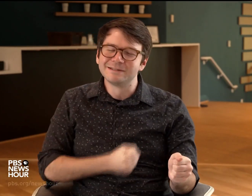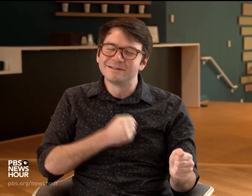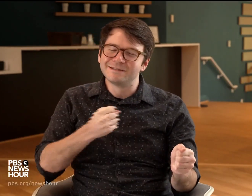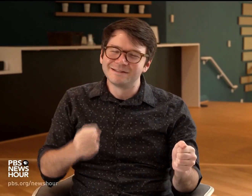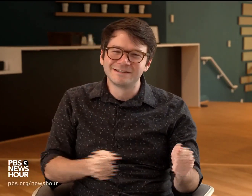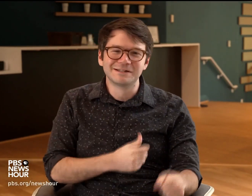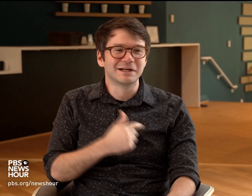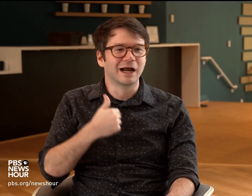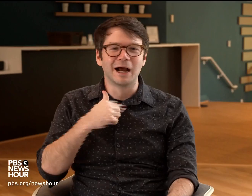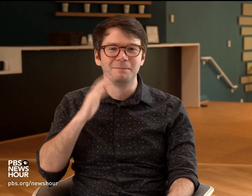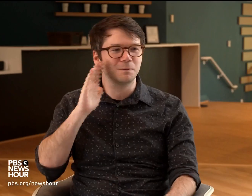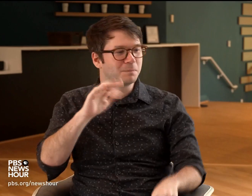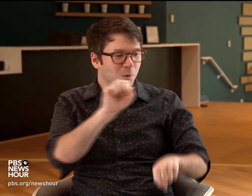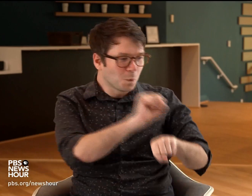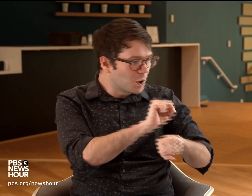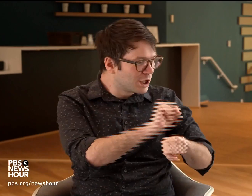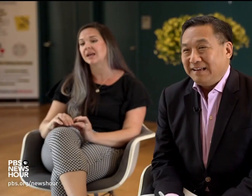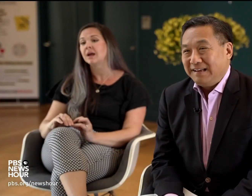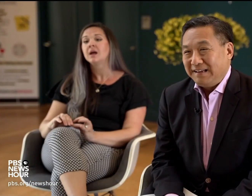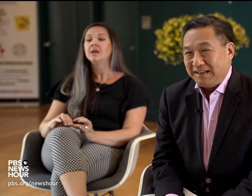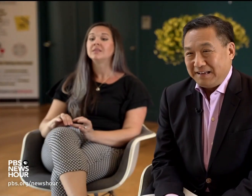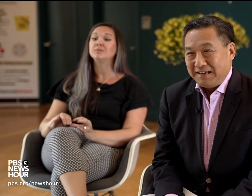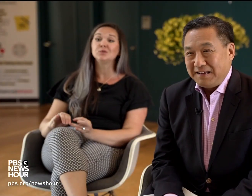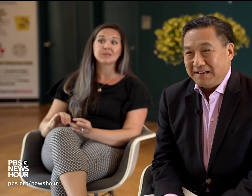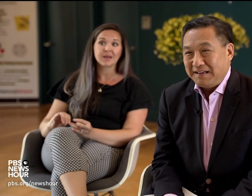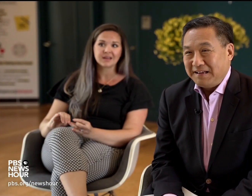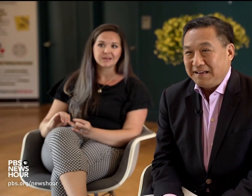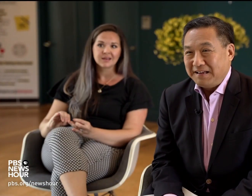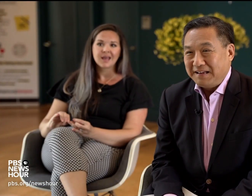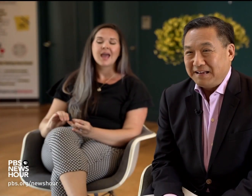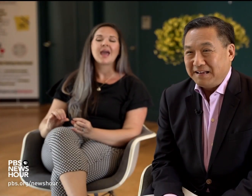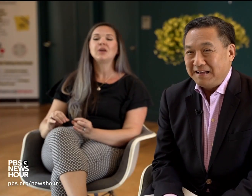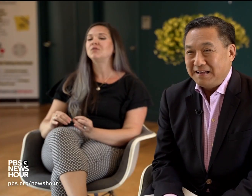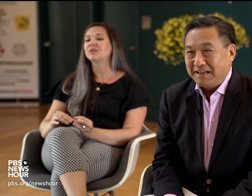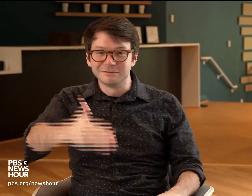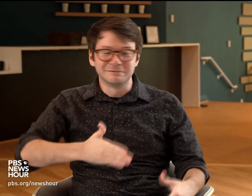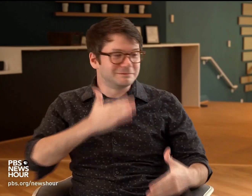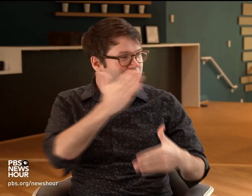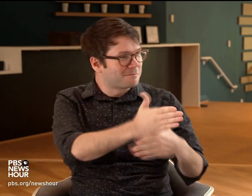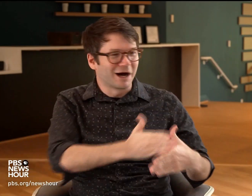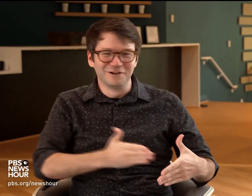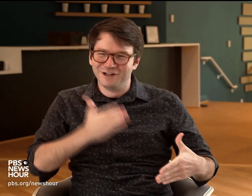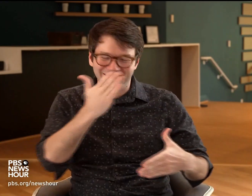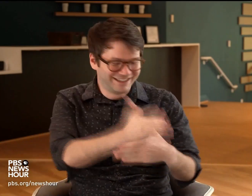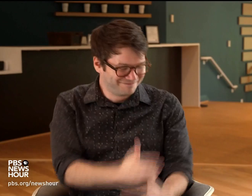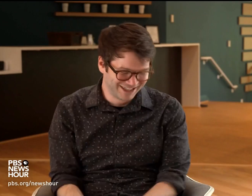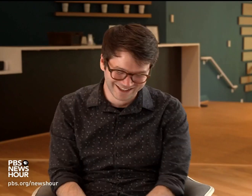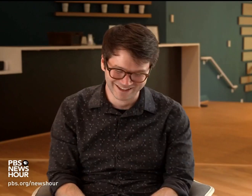to convince him Hey, hey, hey. The music man. Hey, don't forget the music man